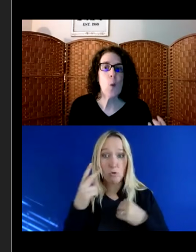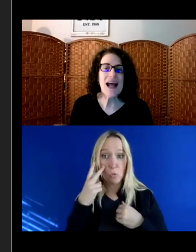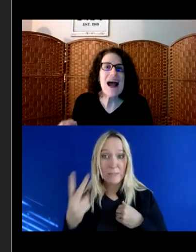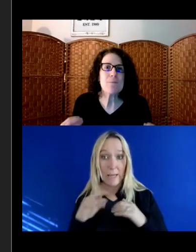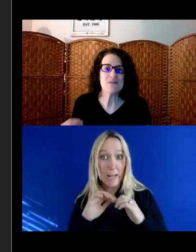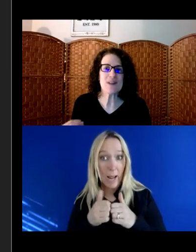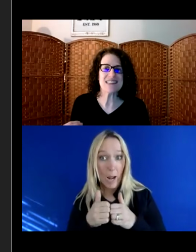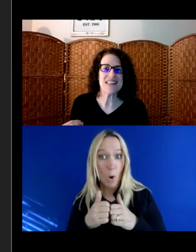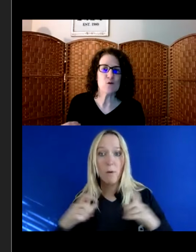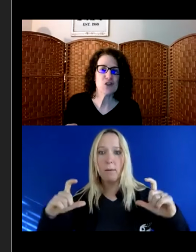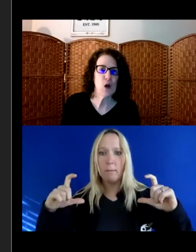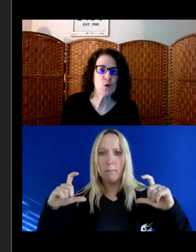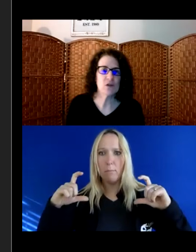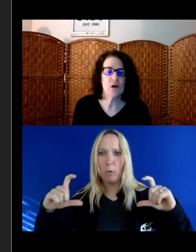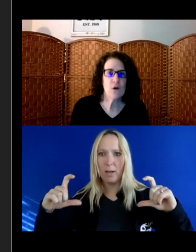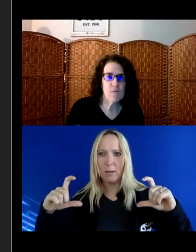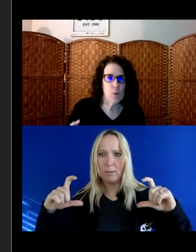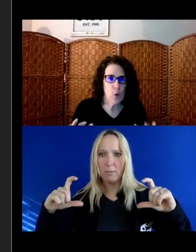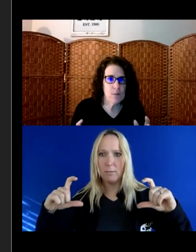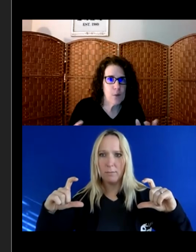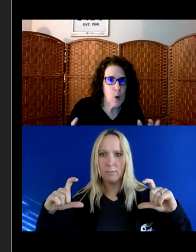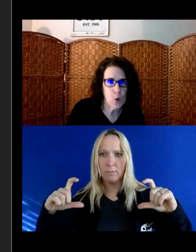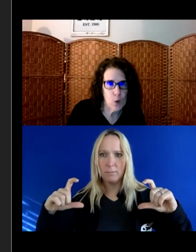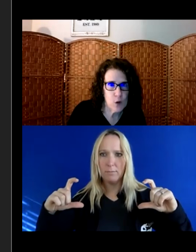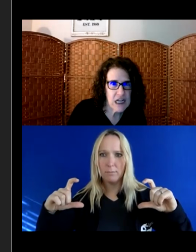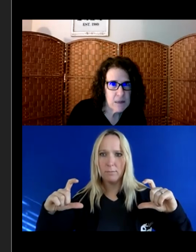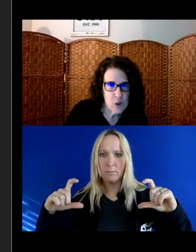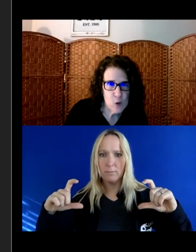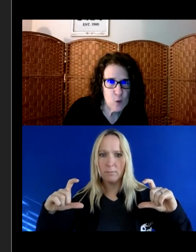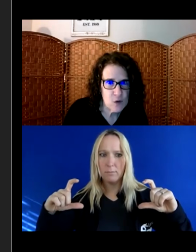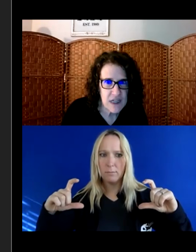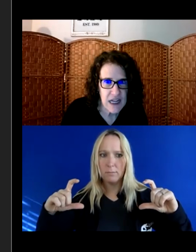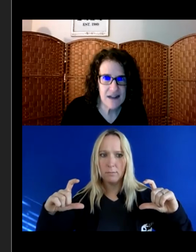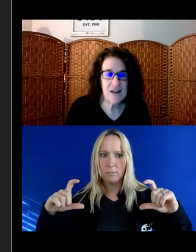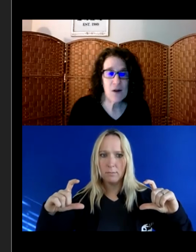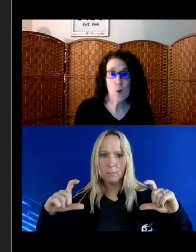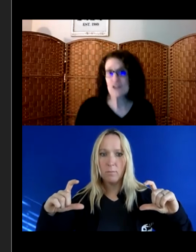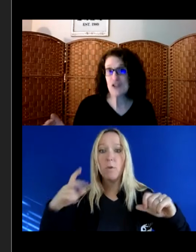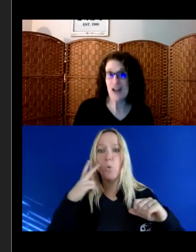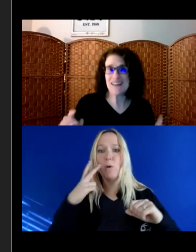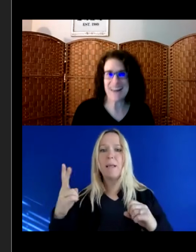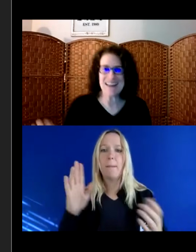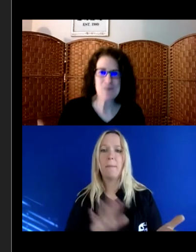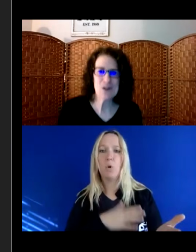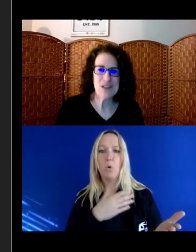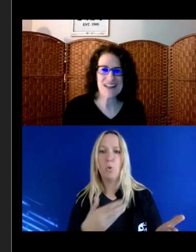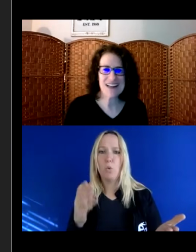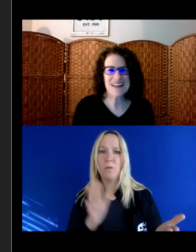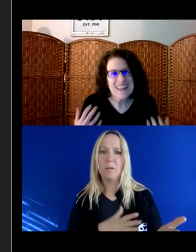What happens when the sound shows or ?